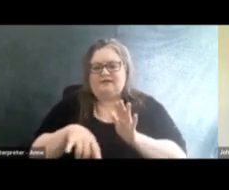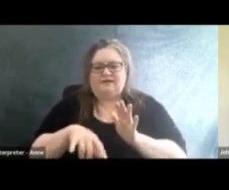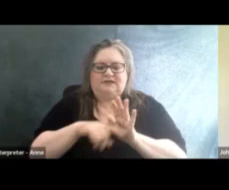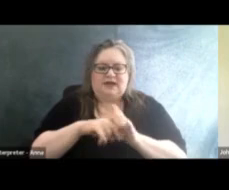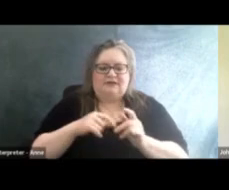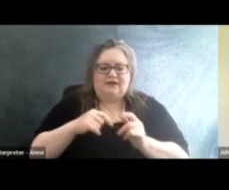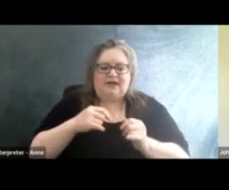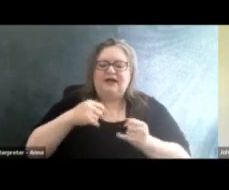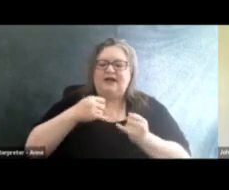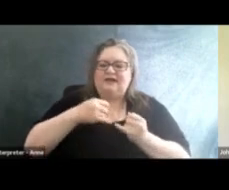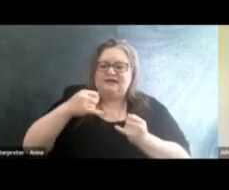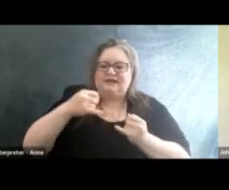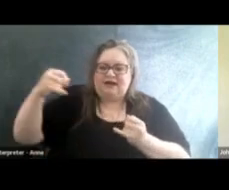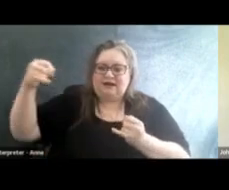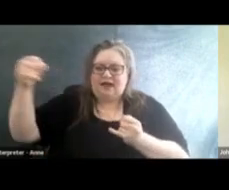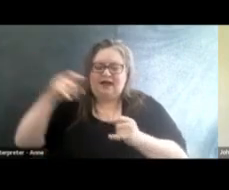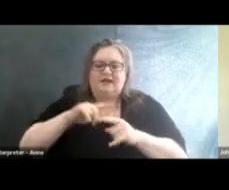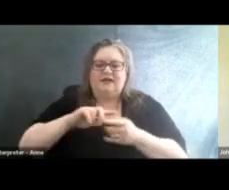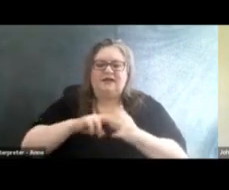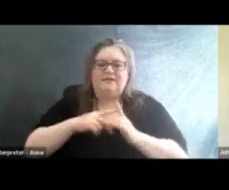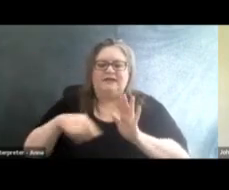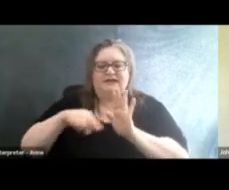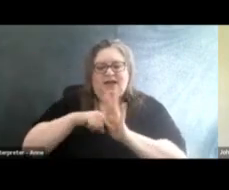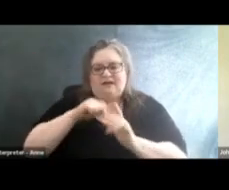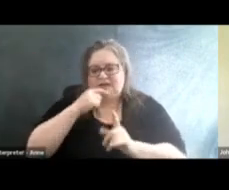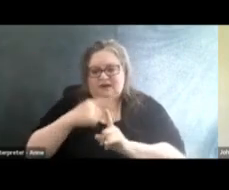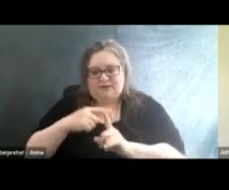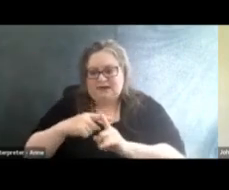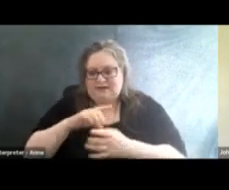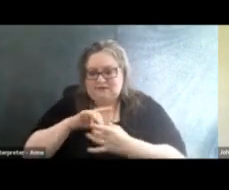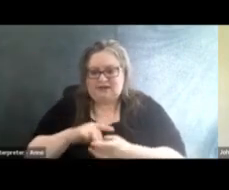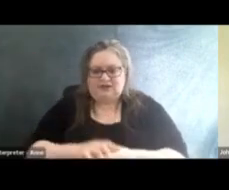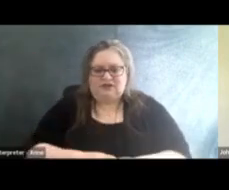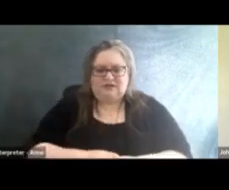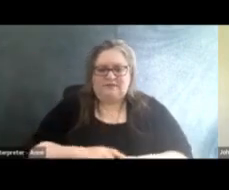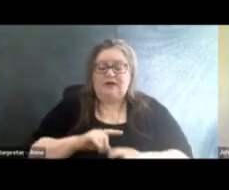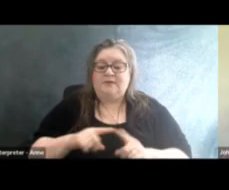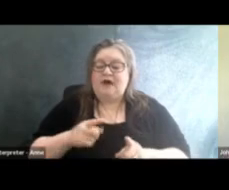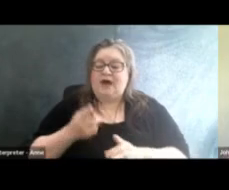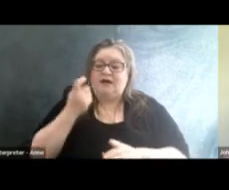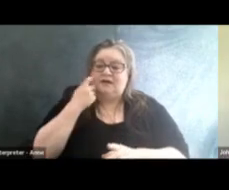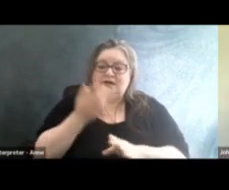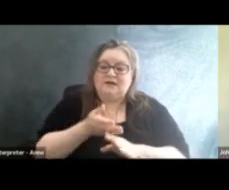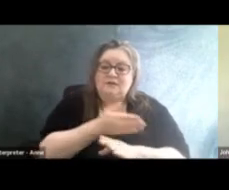means it's a negative relationship, not a positive relationship. But before they actually dropped out of